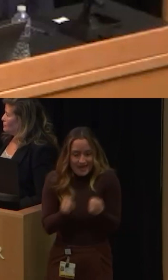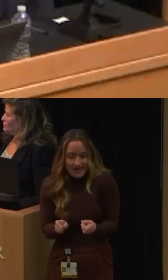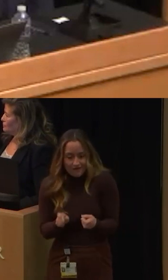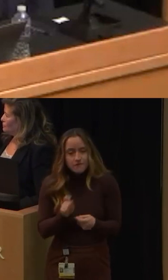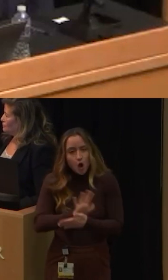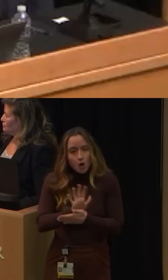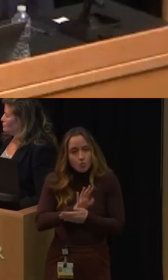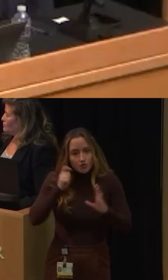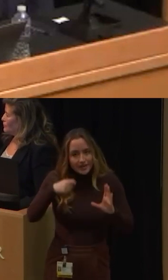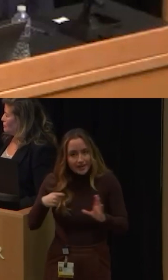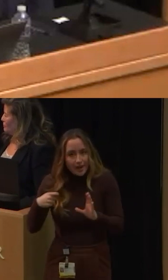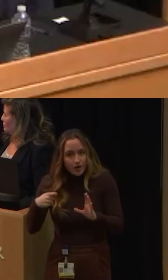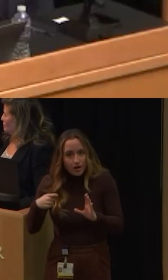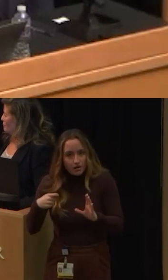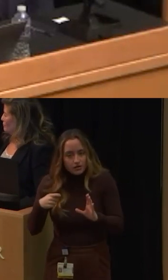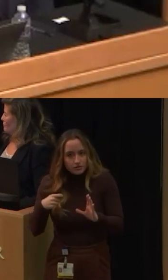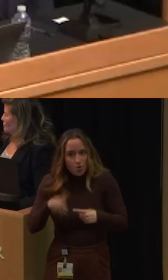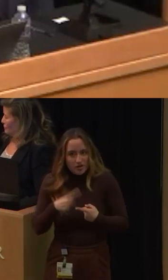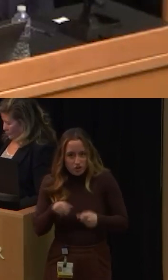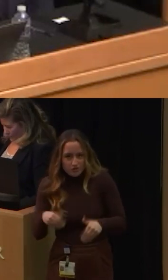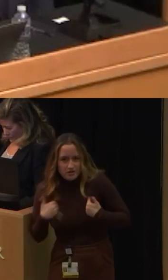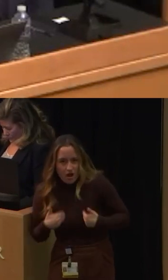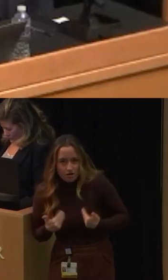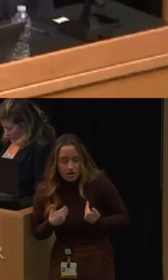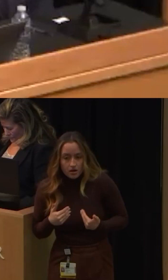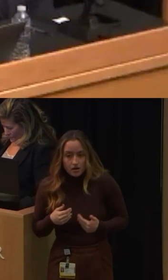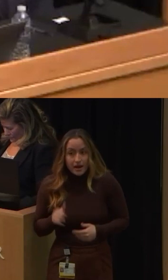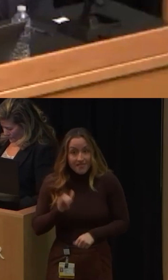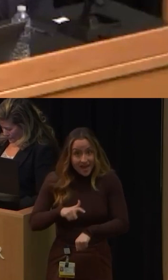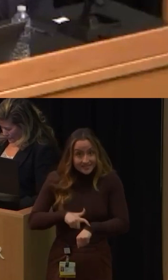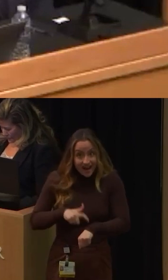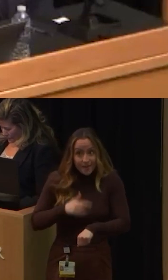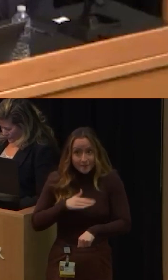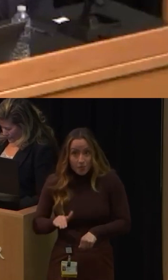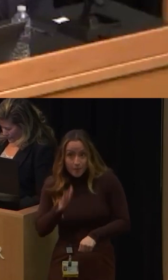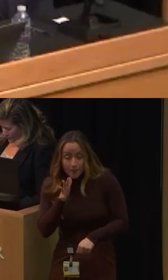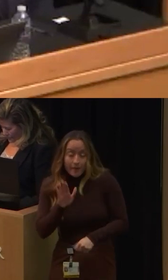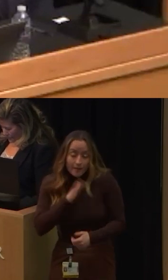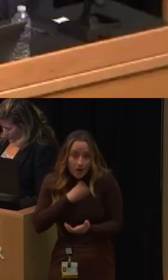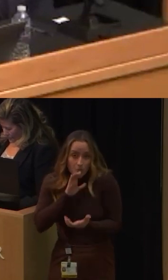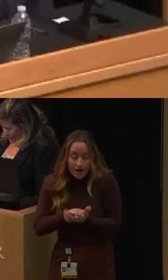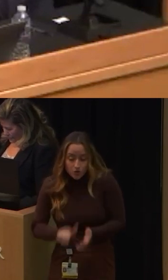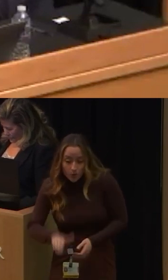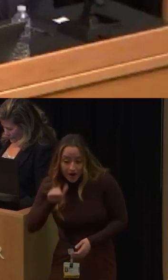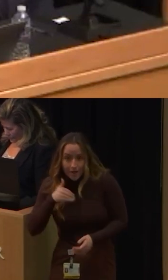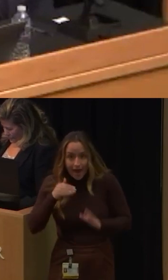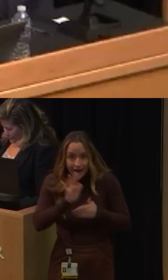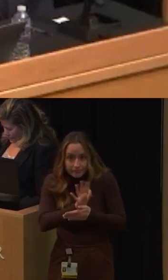and we have movies of her and her siblings growing up because she had that camera, but, you know, I mean, if her mom could have worked at Kodak,